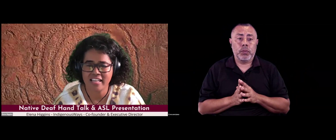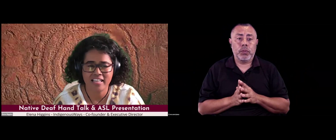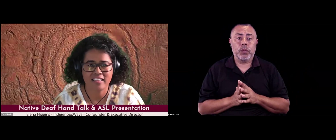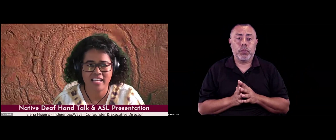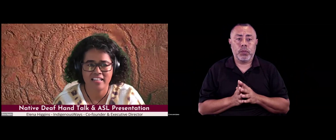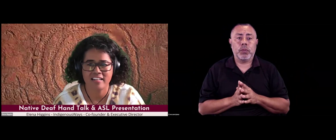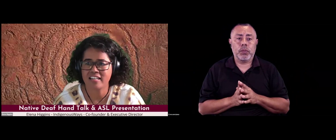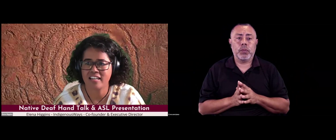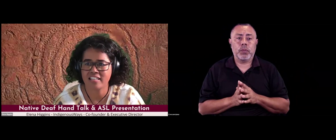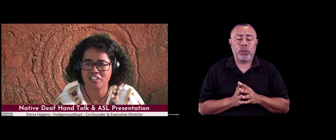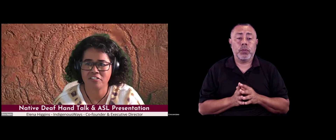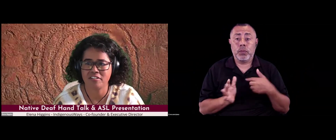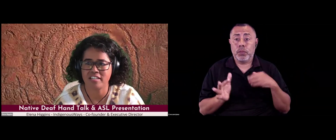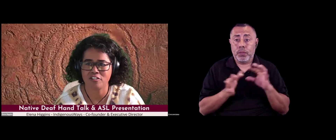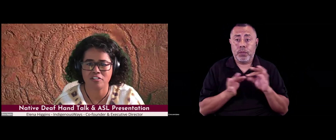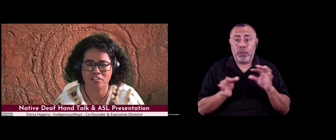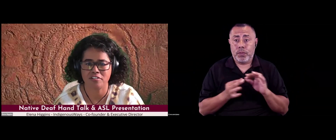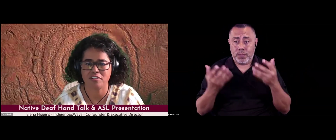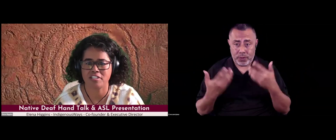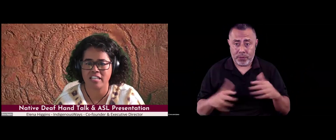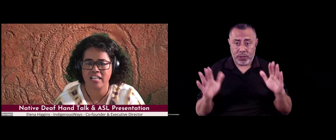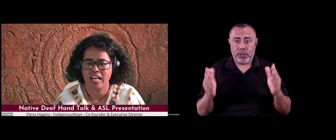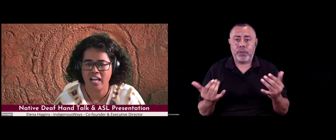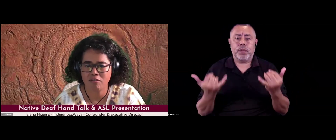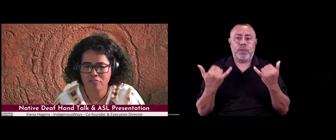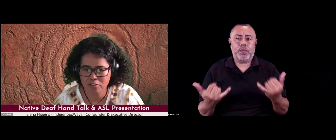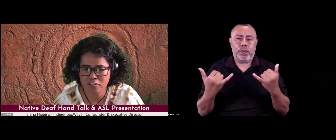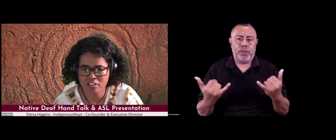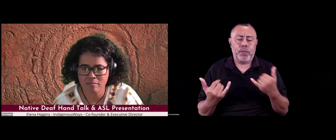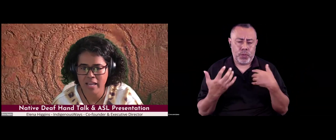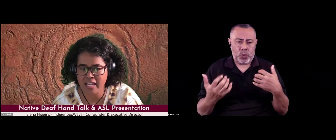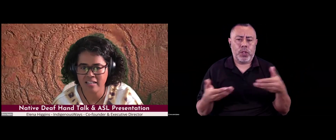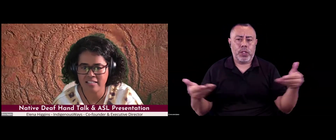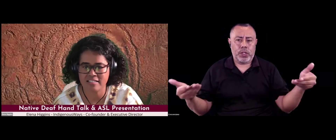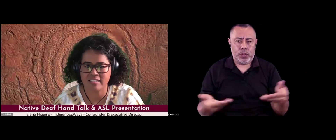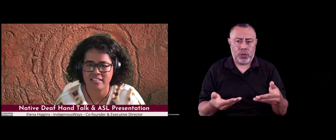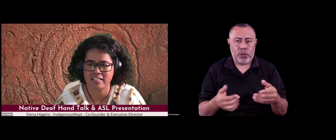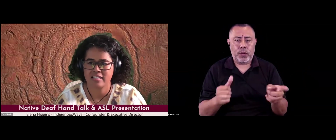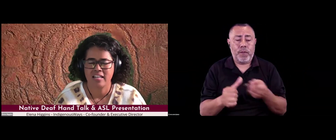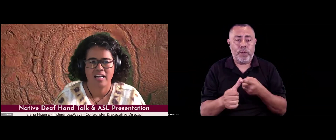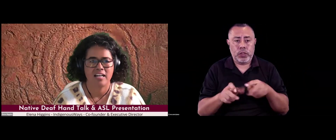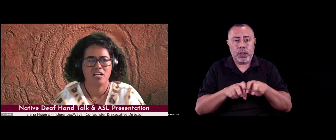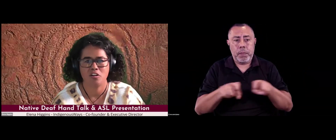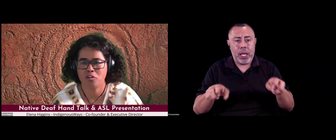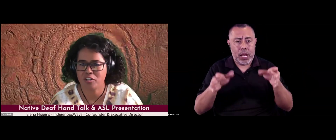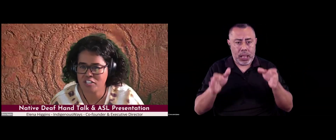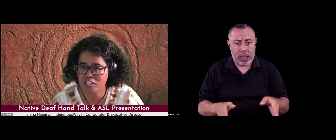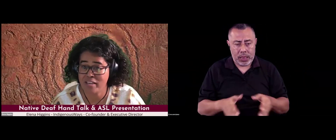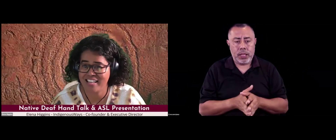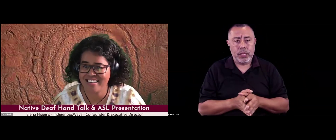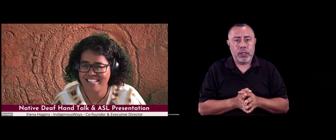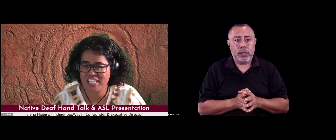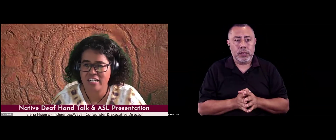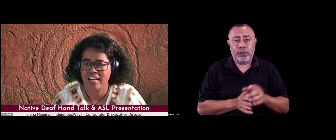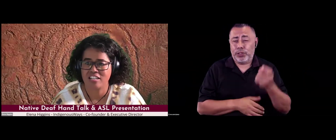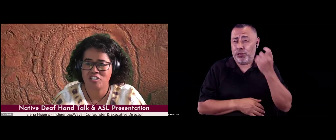And saying that I'd like to introduce. Al 1st panelist. Who you've just made.